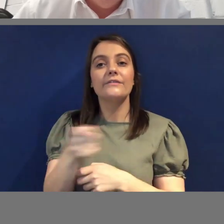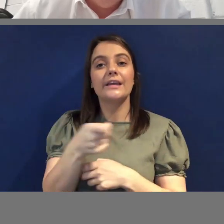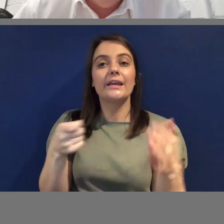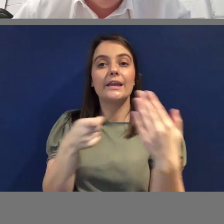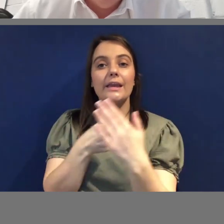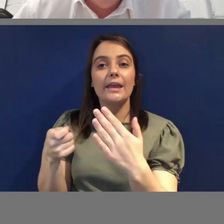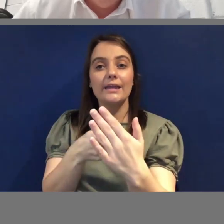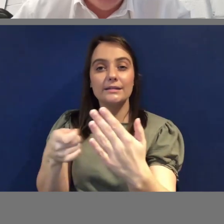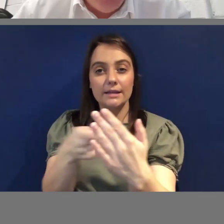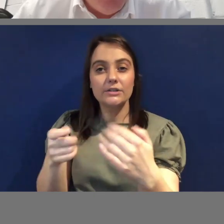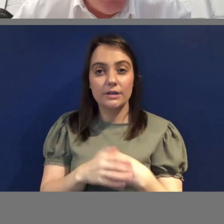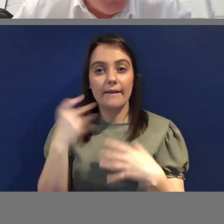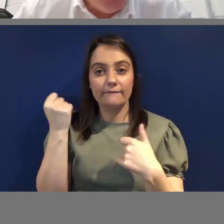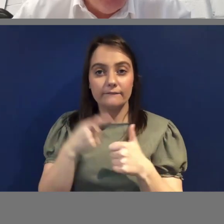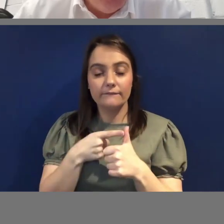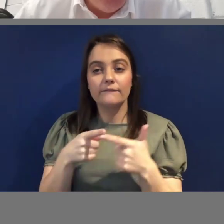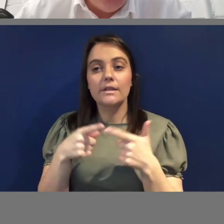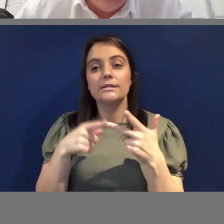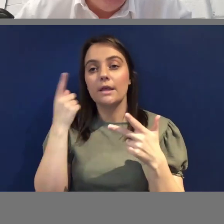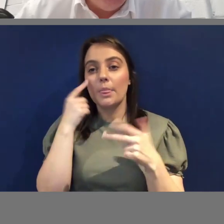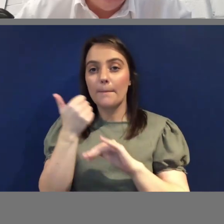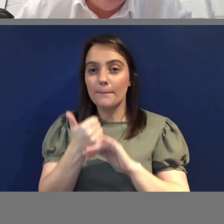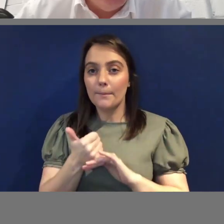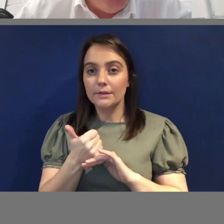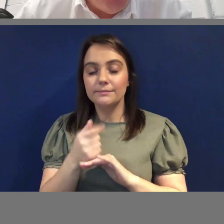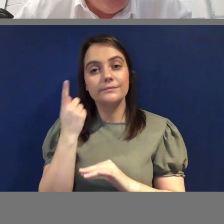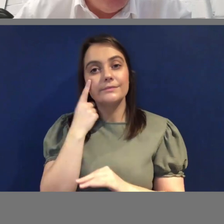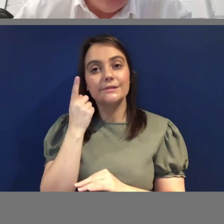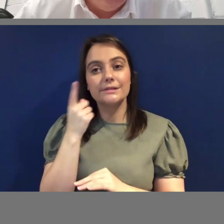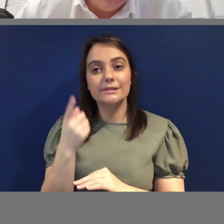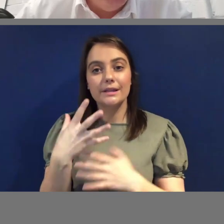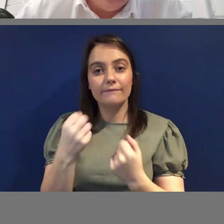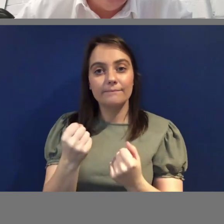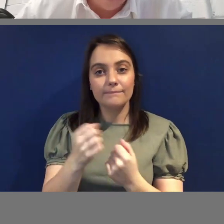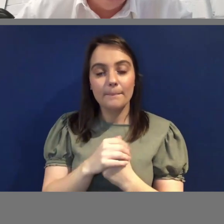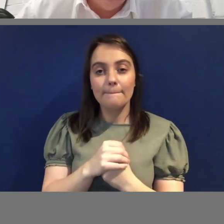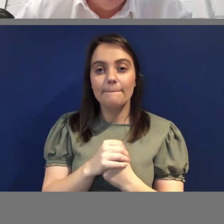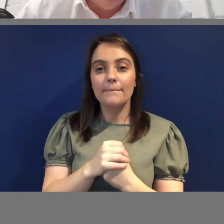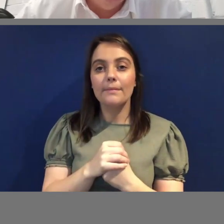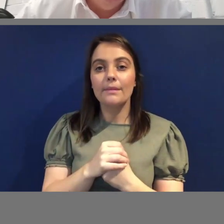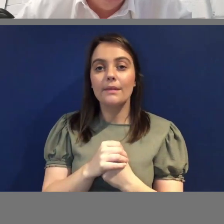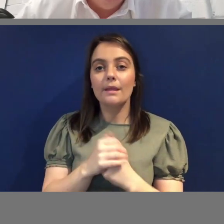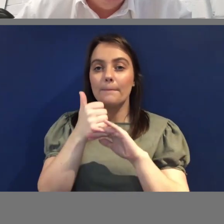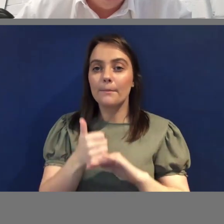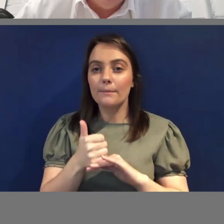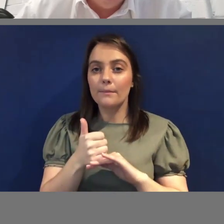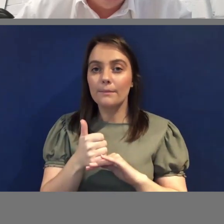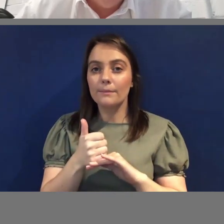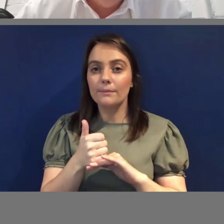of this image here you have get my pen going here on the bottom of this image here you have a cane